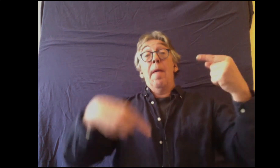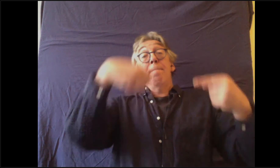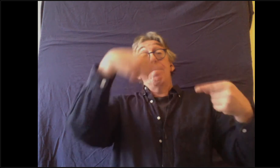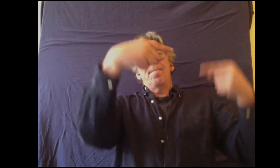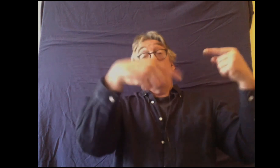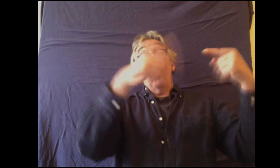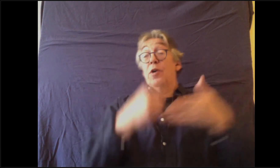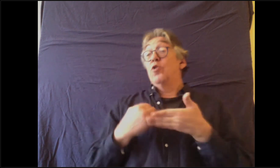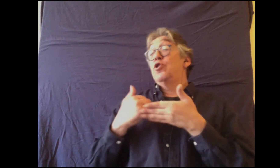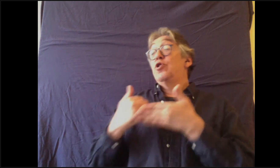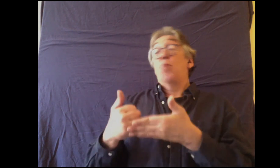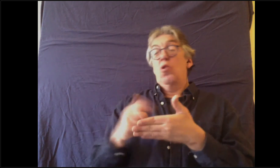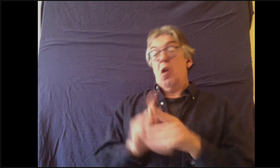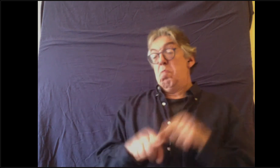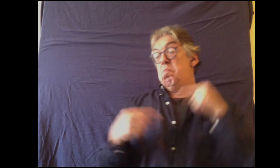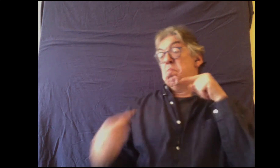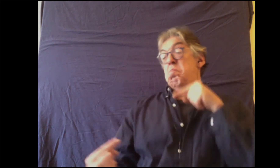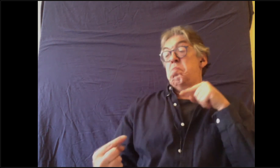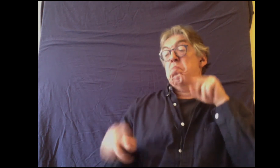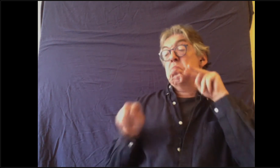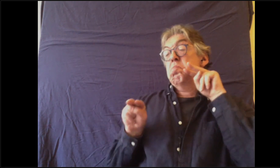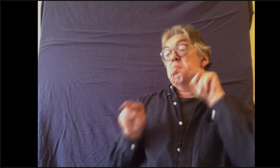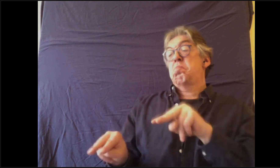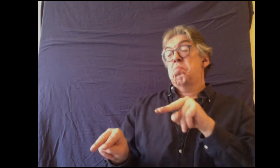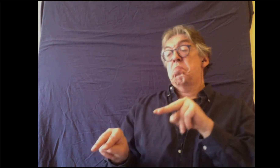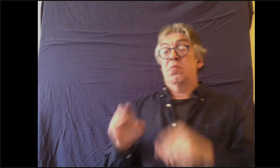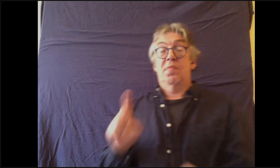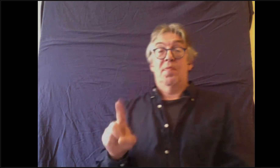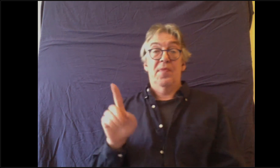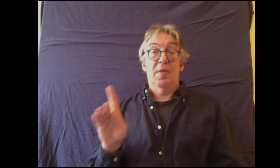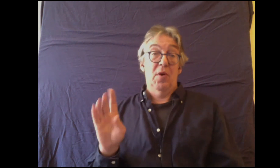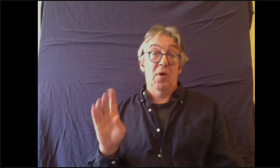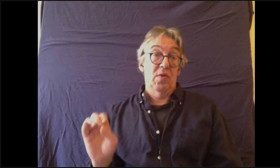This is crucial for any organization in a country like Mozambique